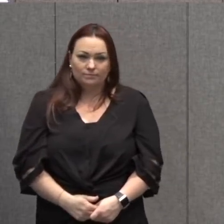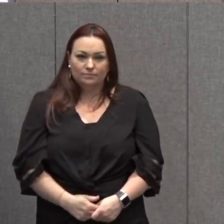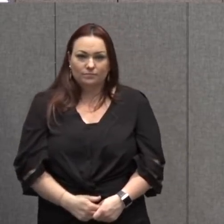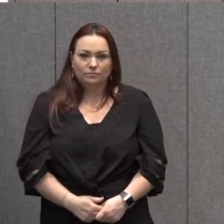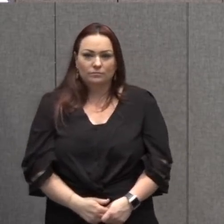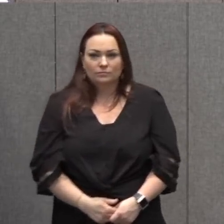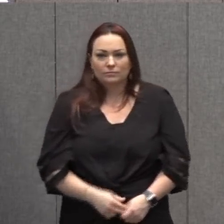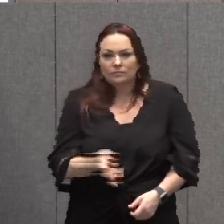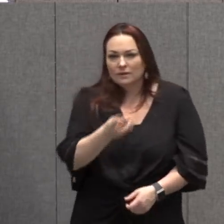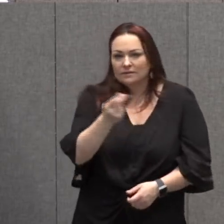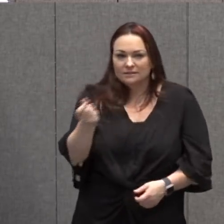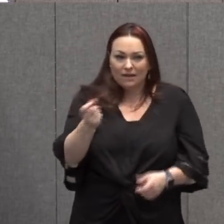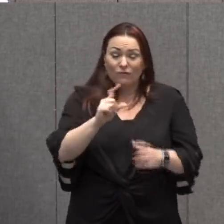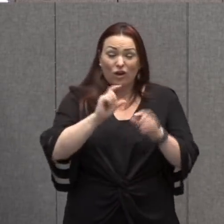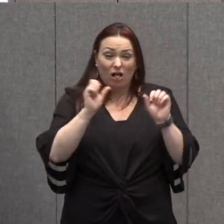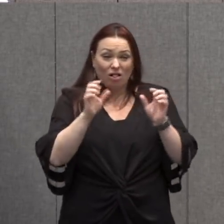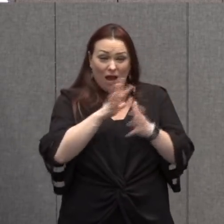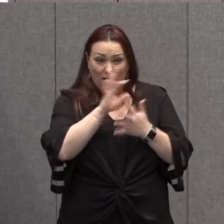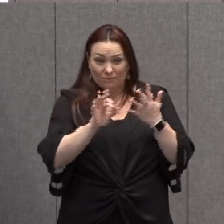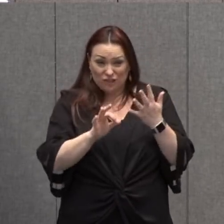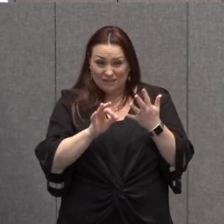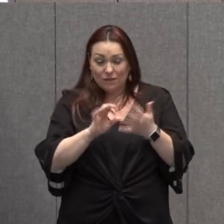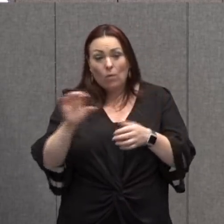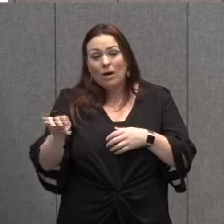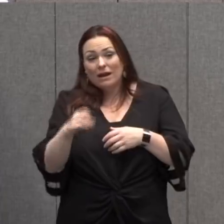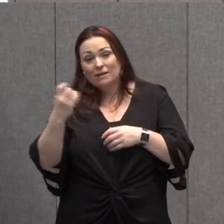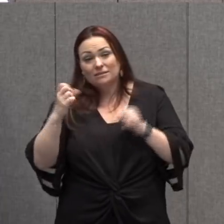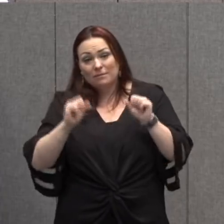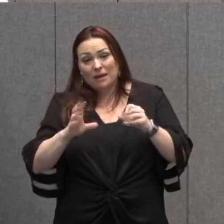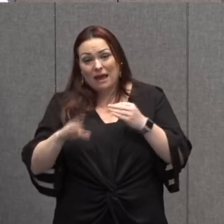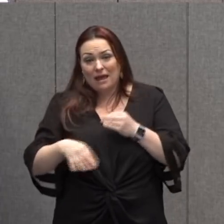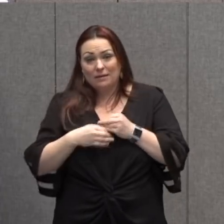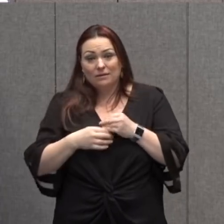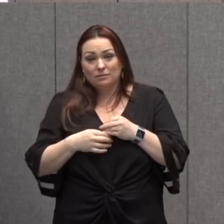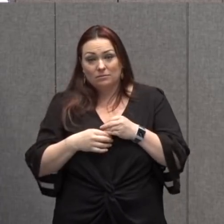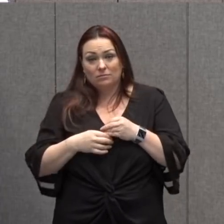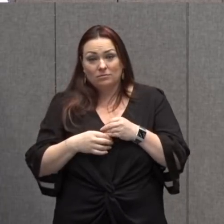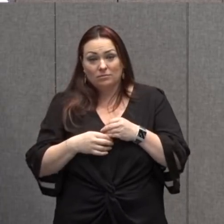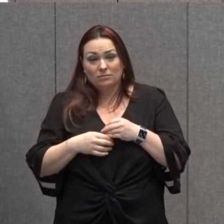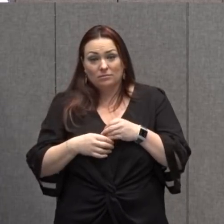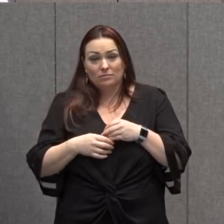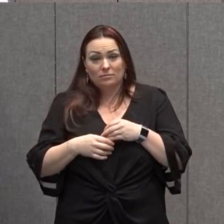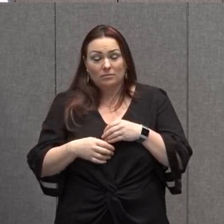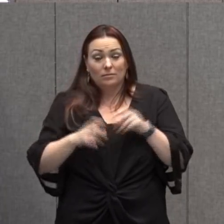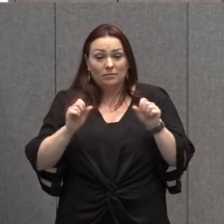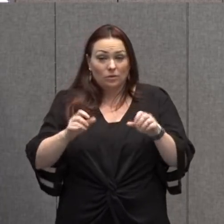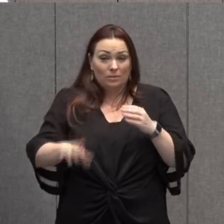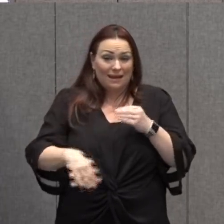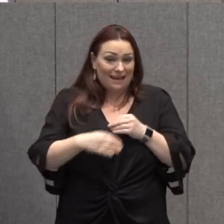There's several options, can you think of what else could be added to it? - Yeah, what could it be? Let's see if this could be added.